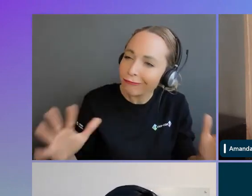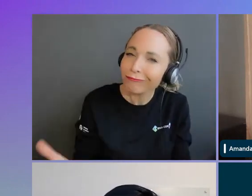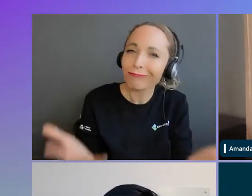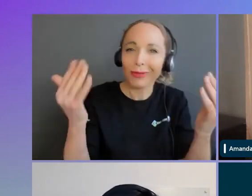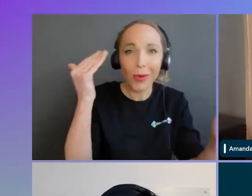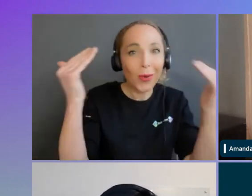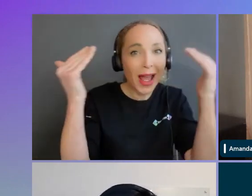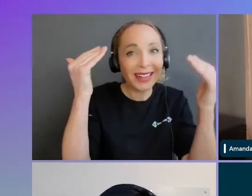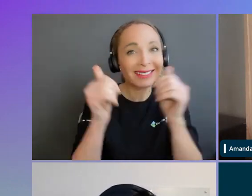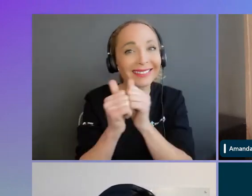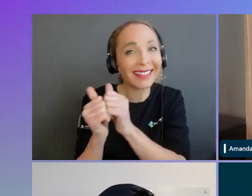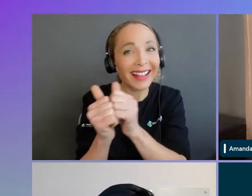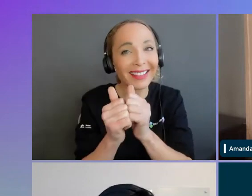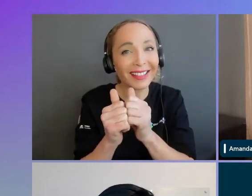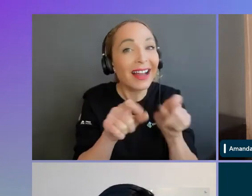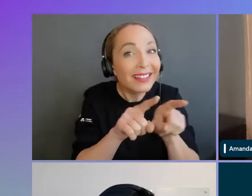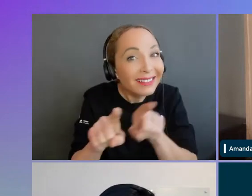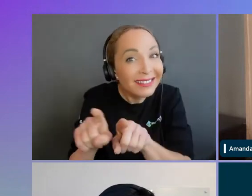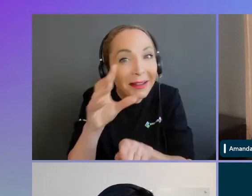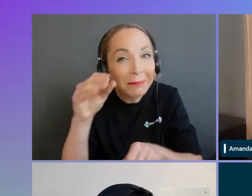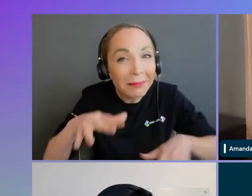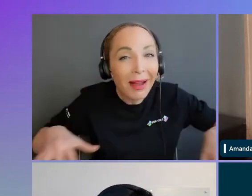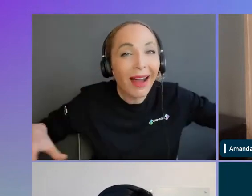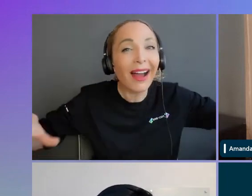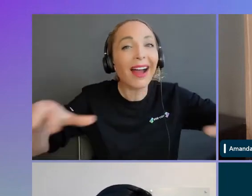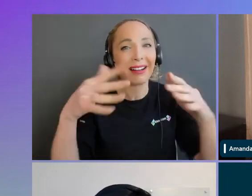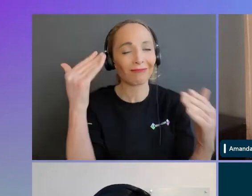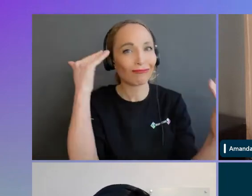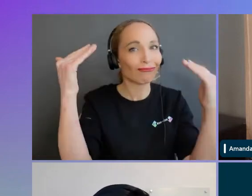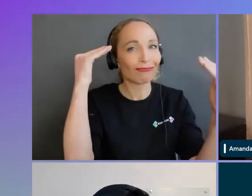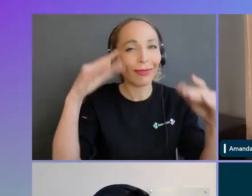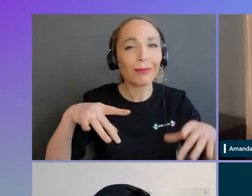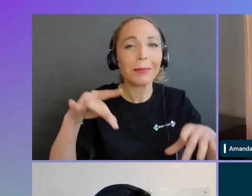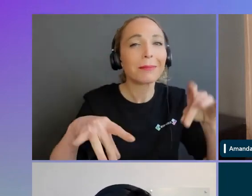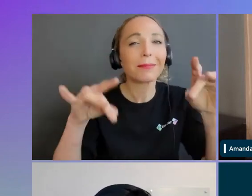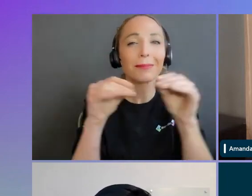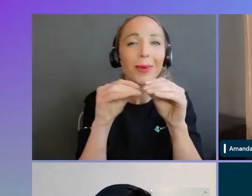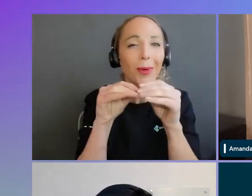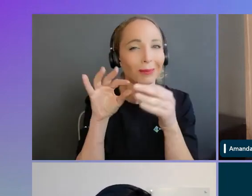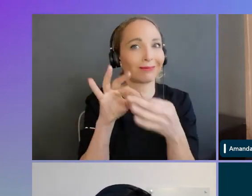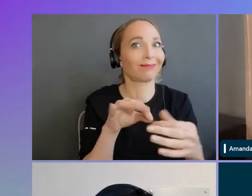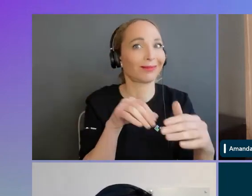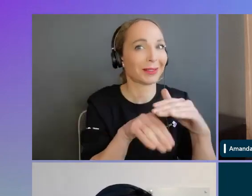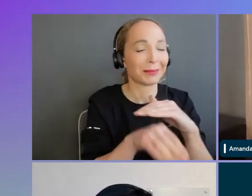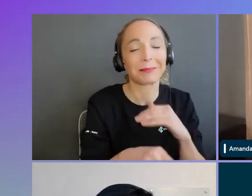a company that's great. Um here's one. How how accessible